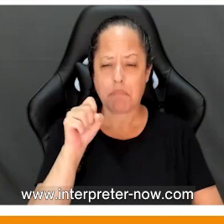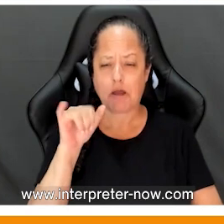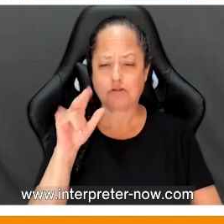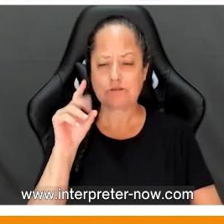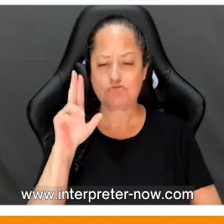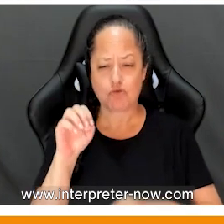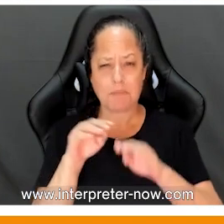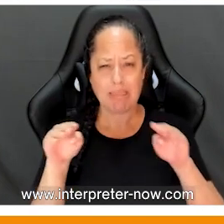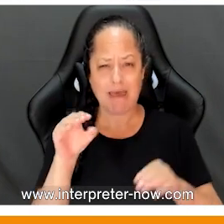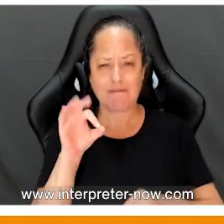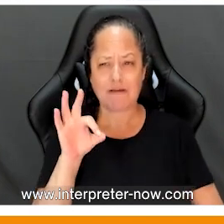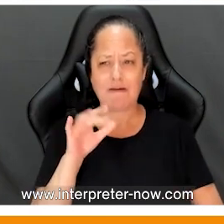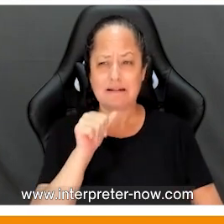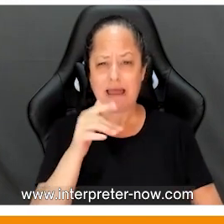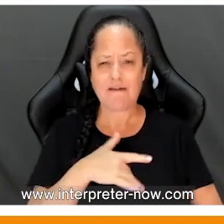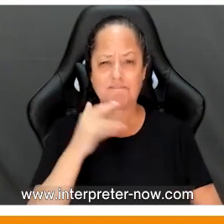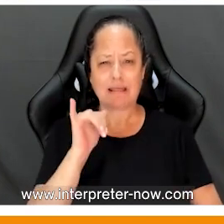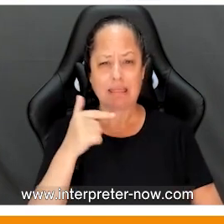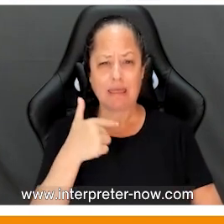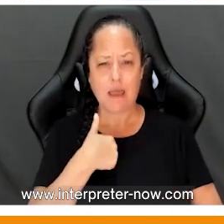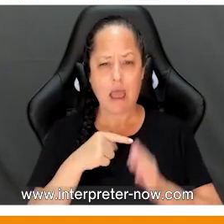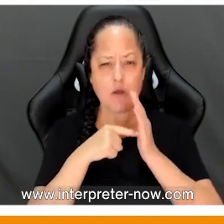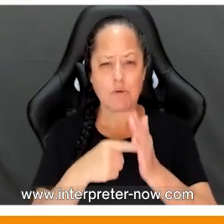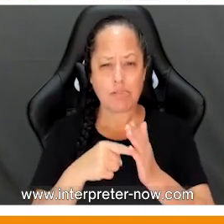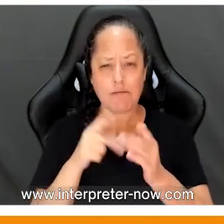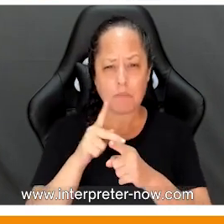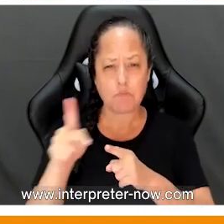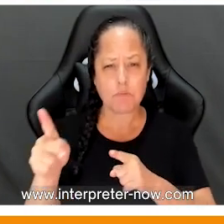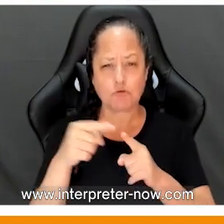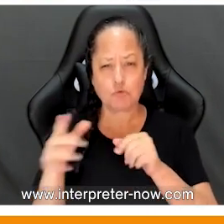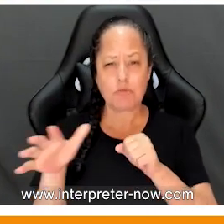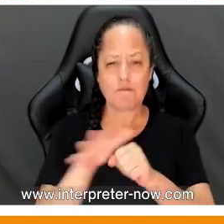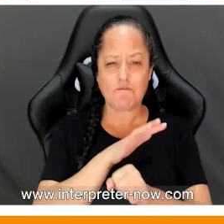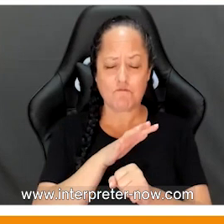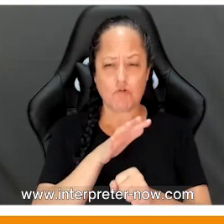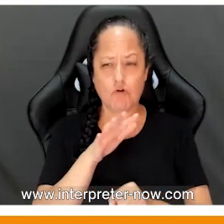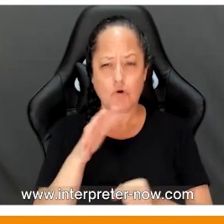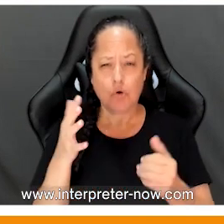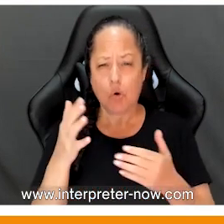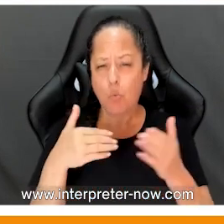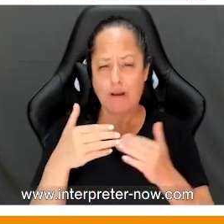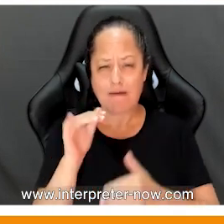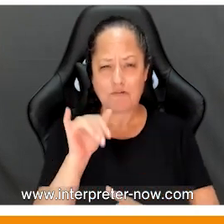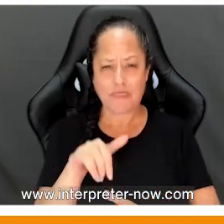Not feeling like I reflect that professionalism to the full extent that I should, or whatever that is.